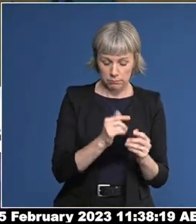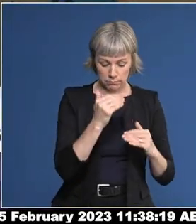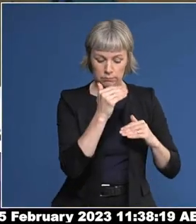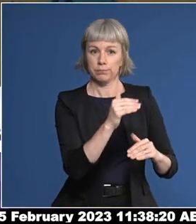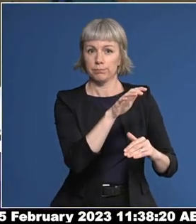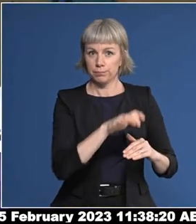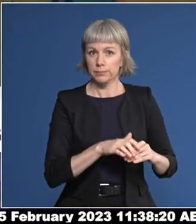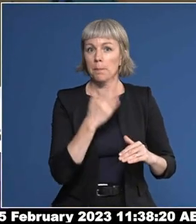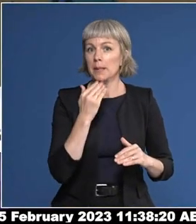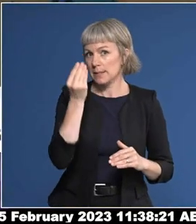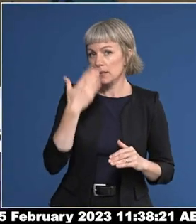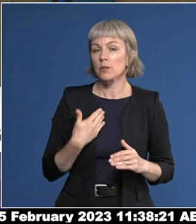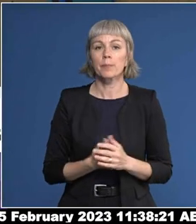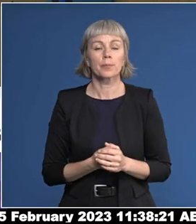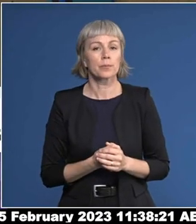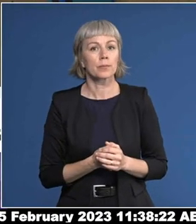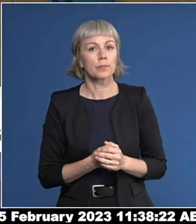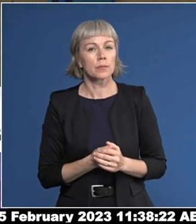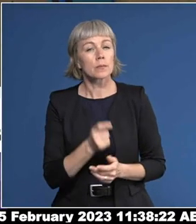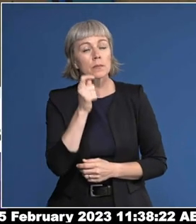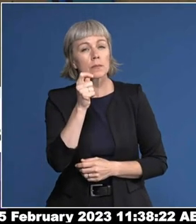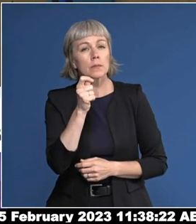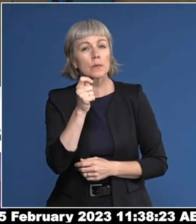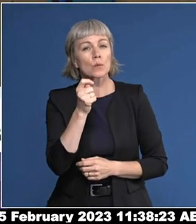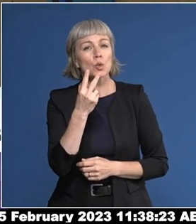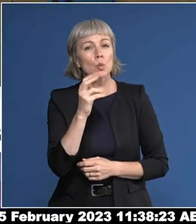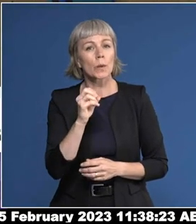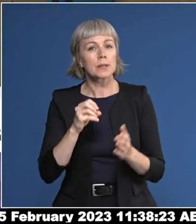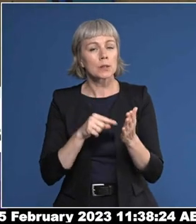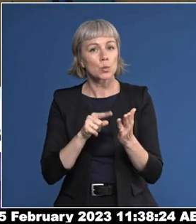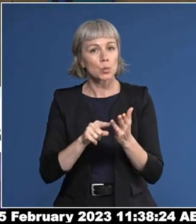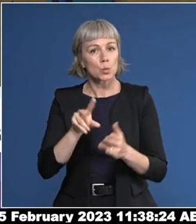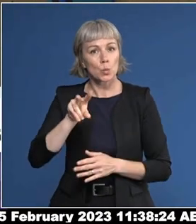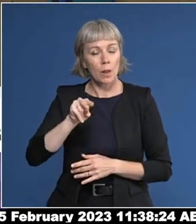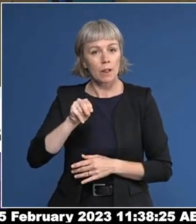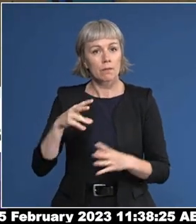All right. Well, it's nearly 20 to 12 Brisbane time. We will resume at 11.55. Thank you.